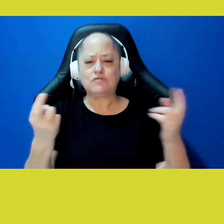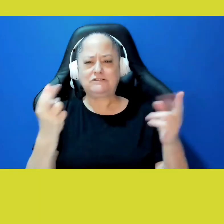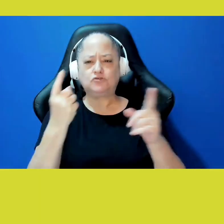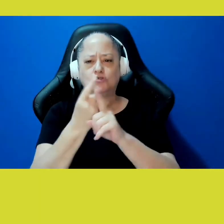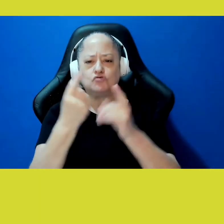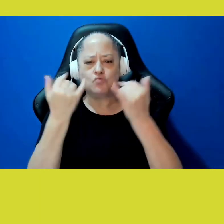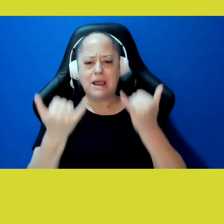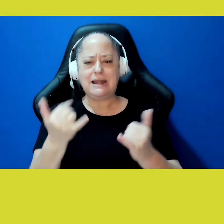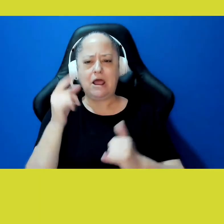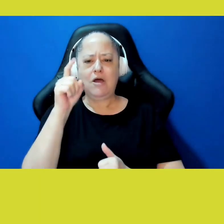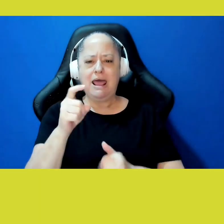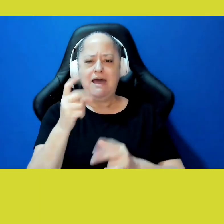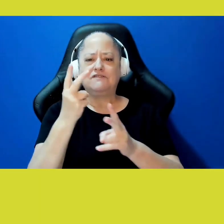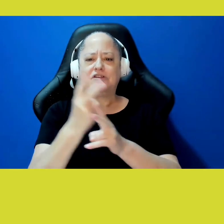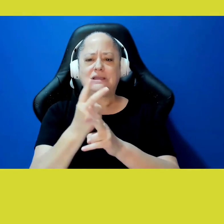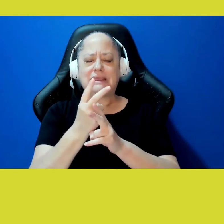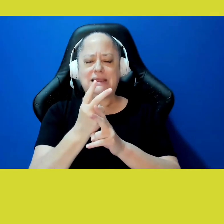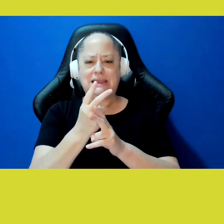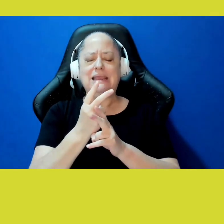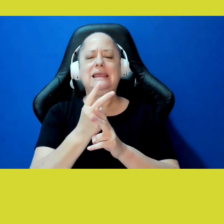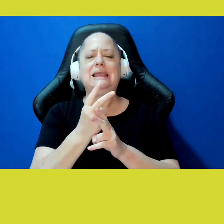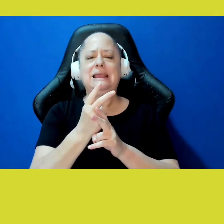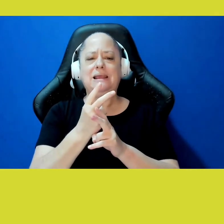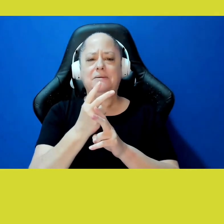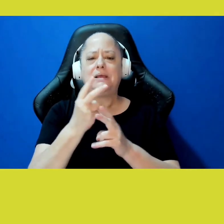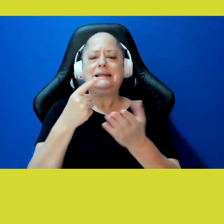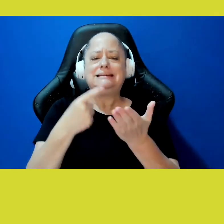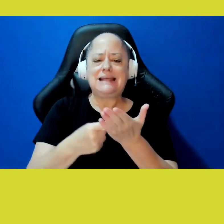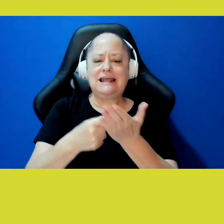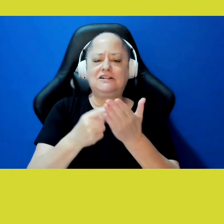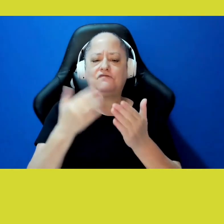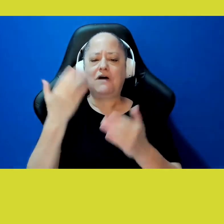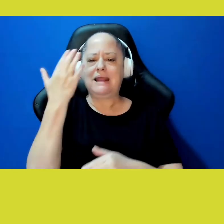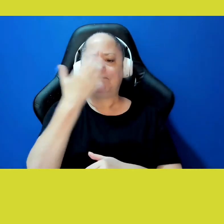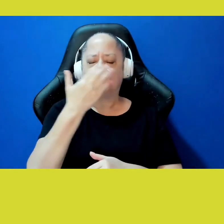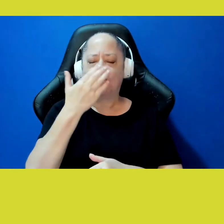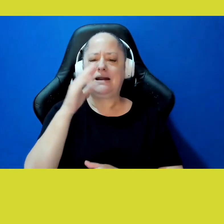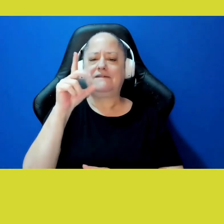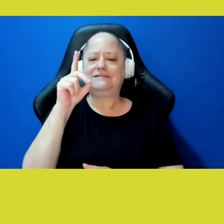have to keep going and testifying before D.C. Council and doing walkthroughs at the Wilson Building so that